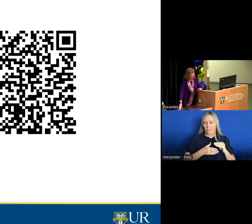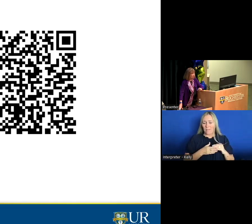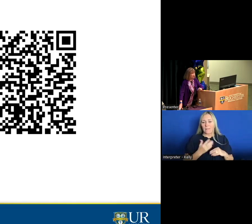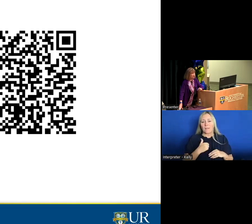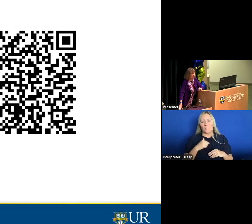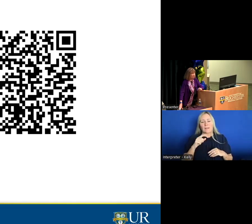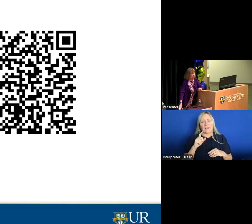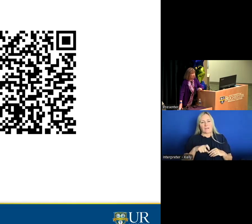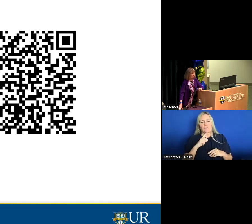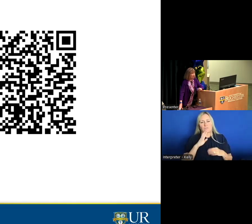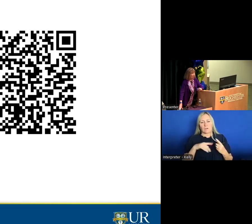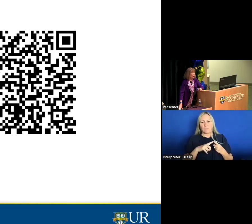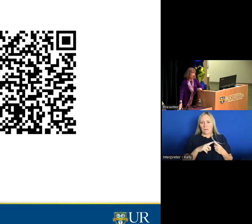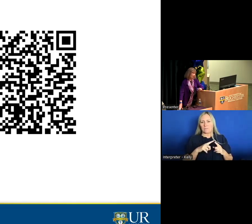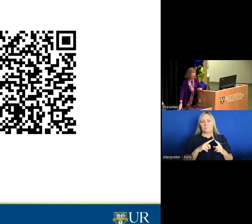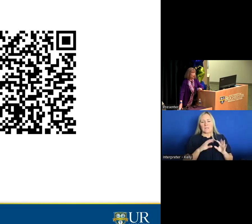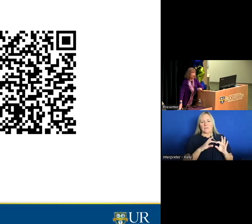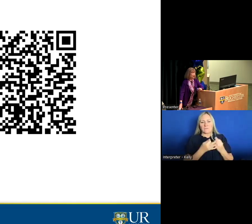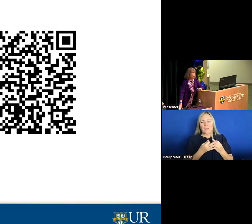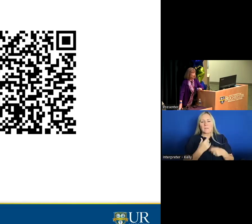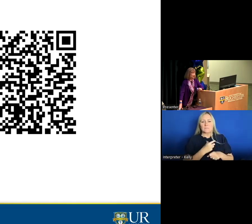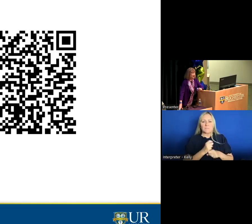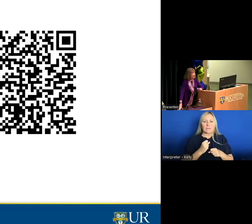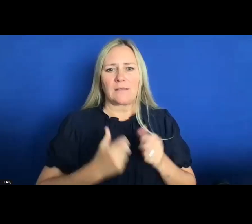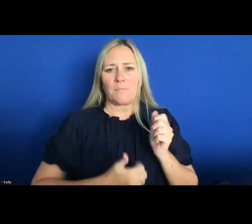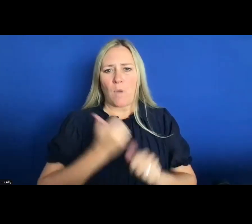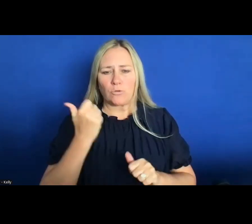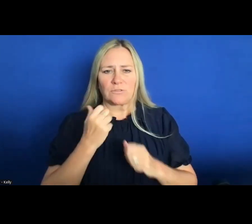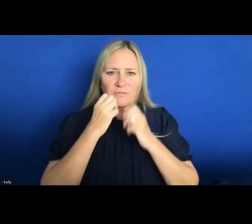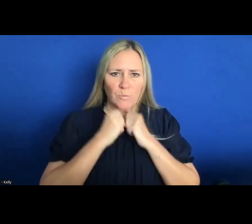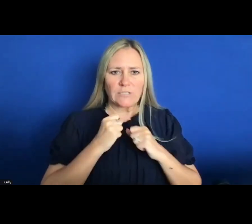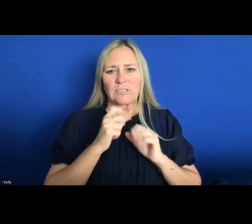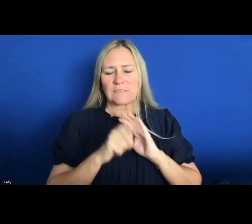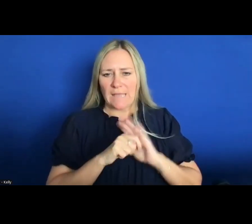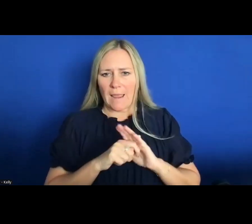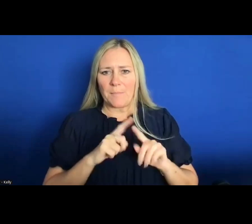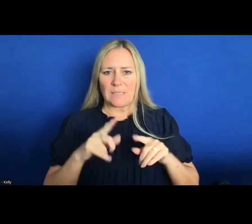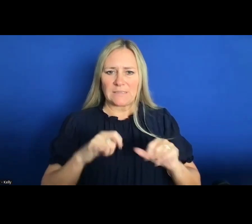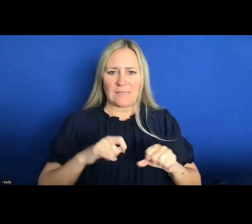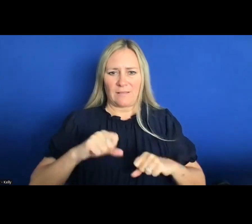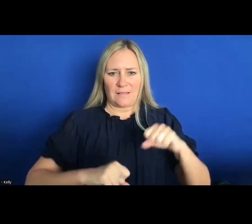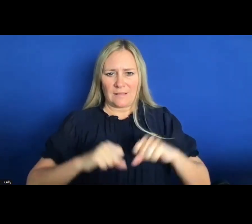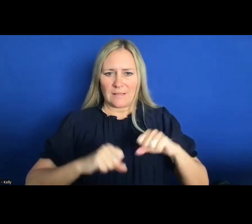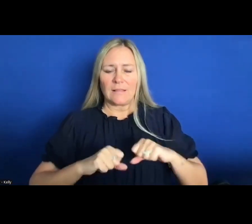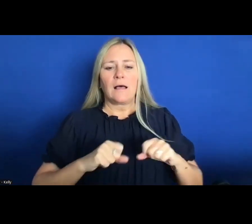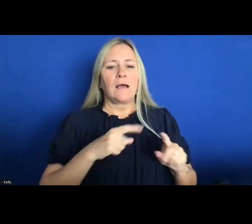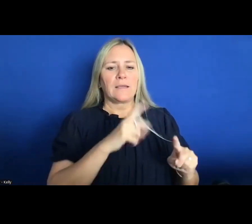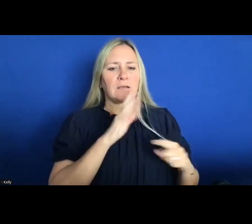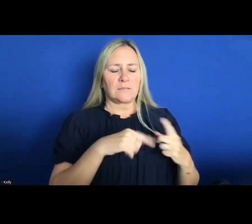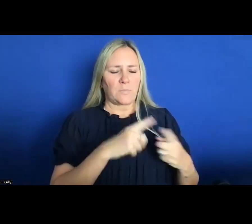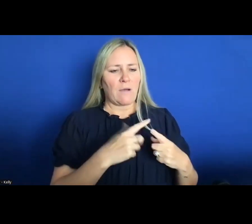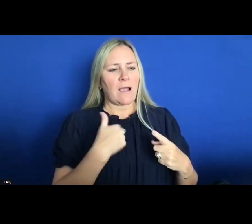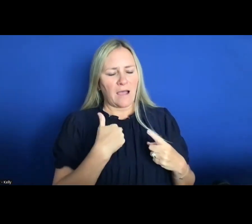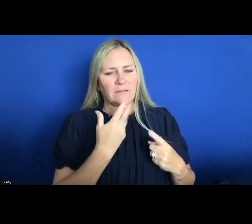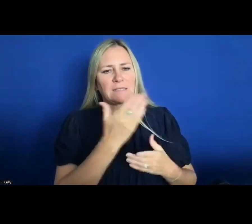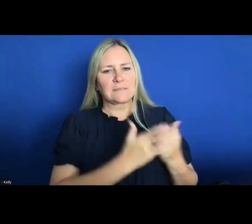precious time while living with uncertainty keni talks about holding a measure of Hope in the face